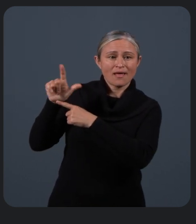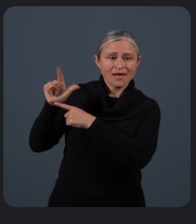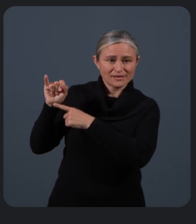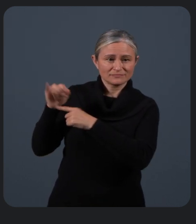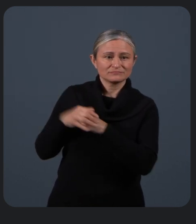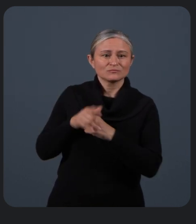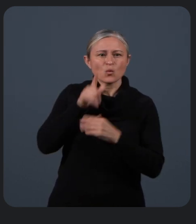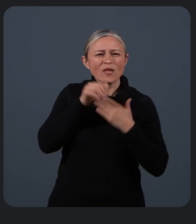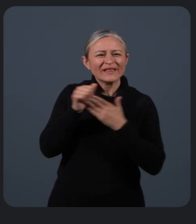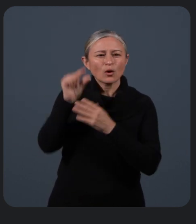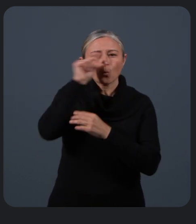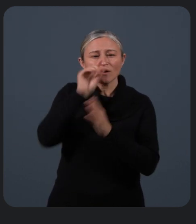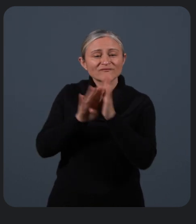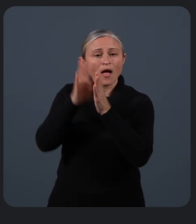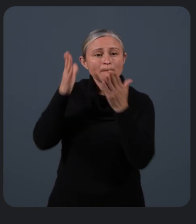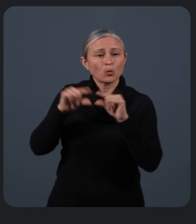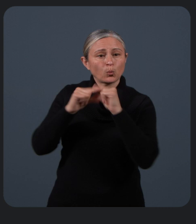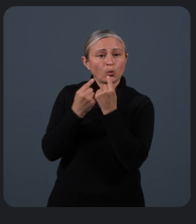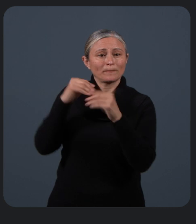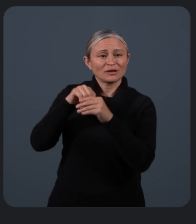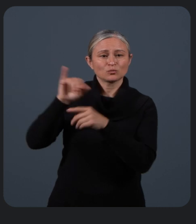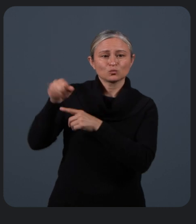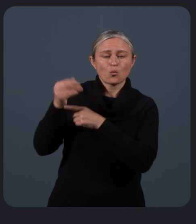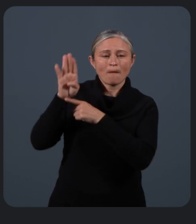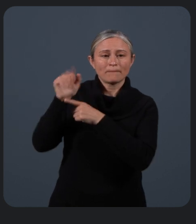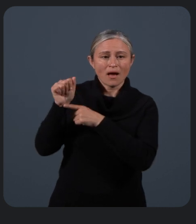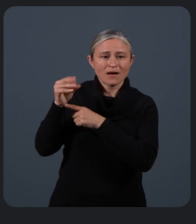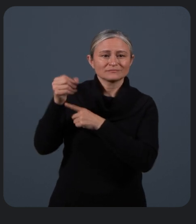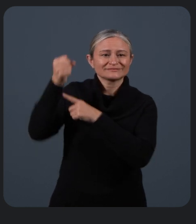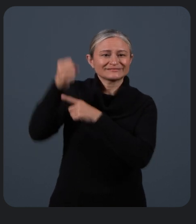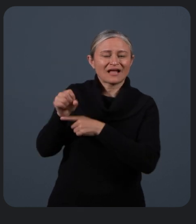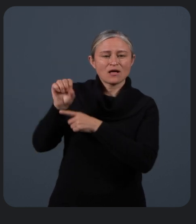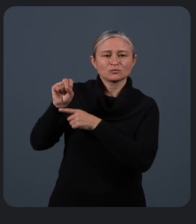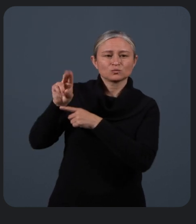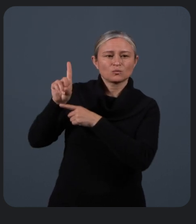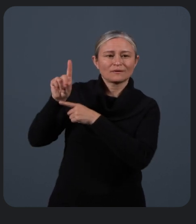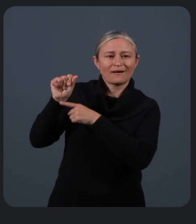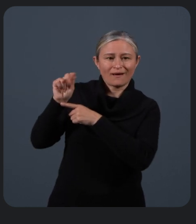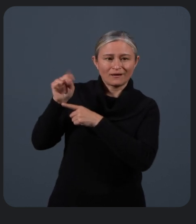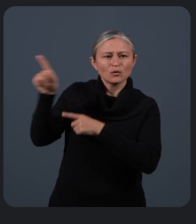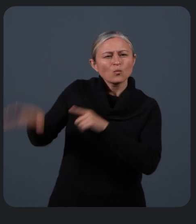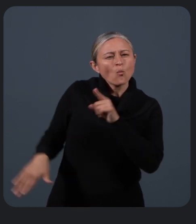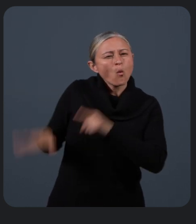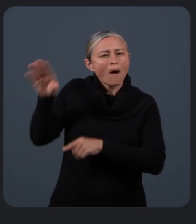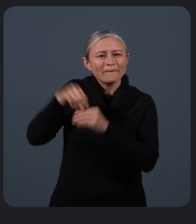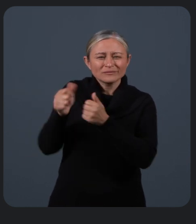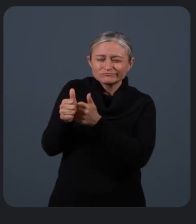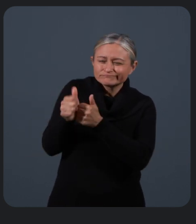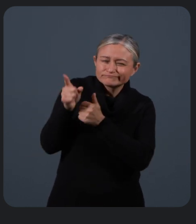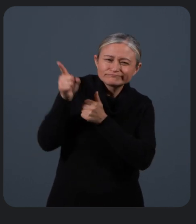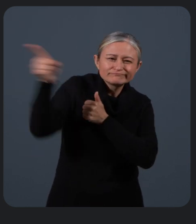group in Juba, South Sudan. Kose grew up in a remote village with little access